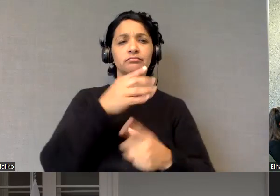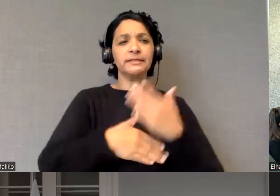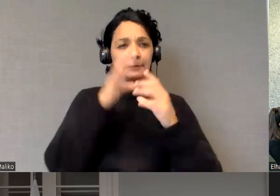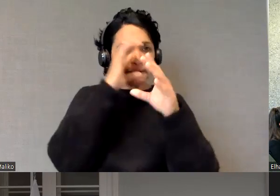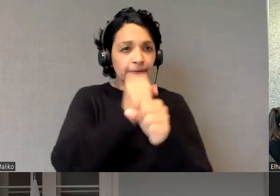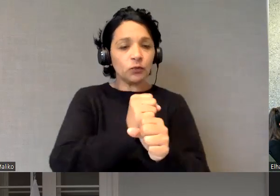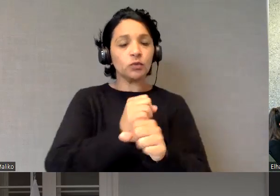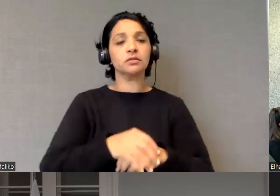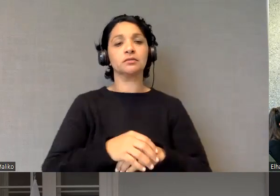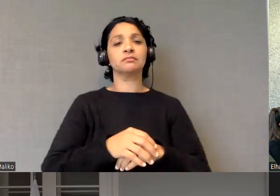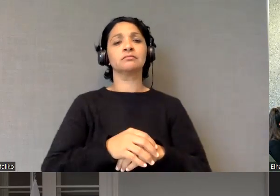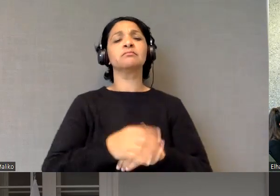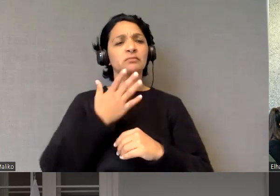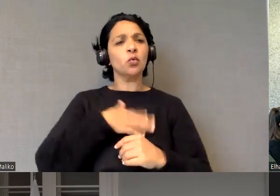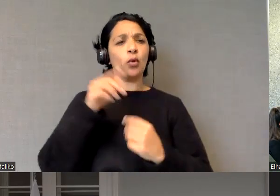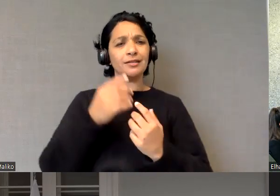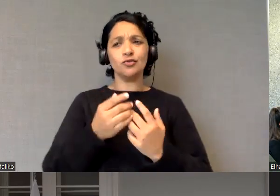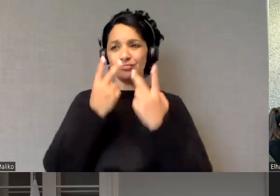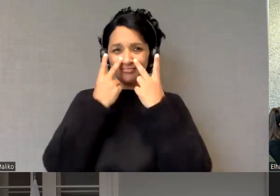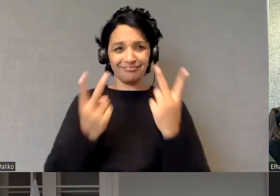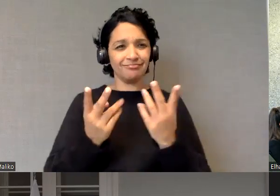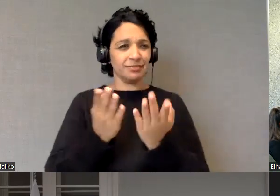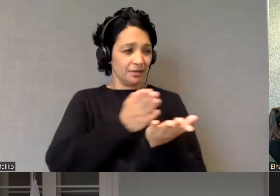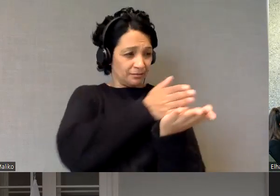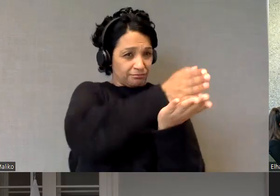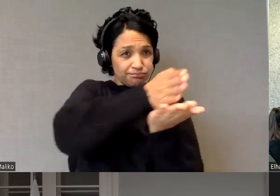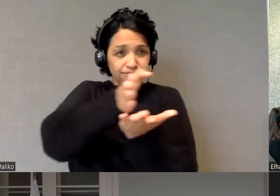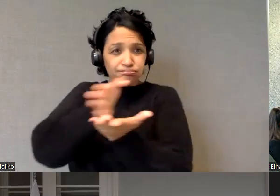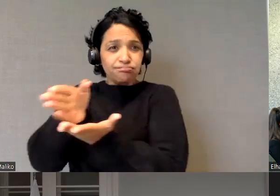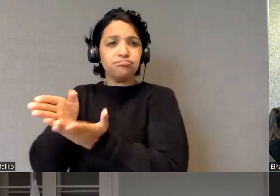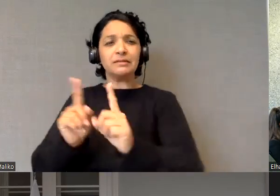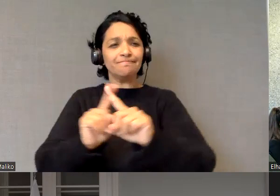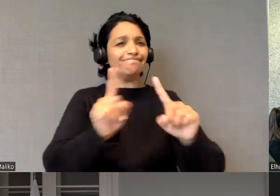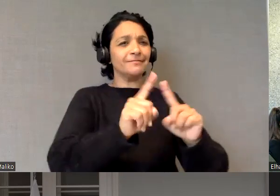the invisibility of persons with disabilities across the peace continuum, we tried to focus